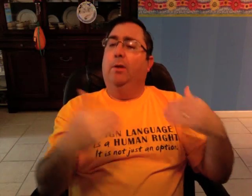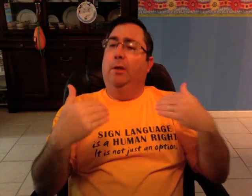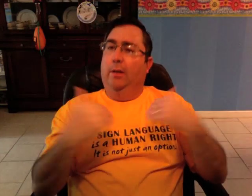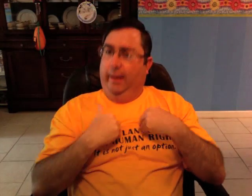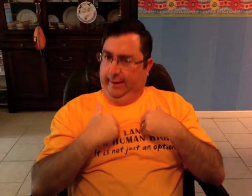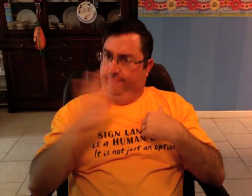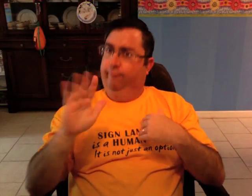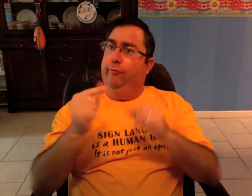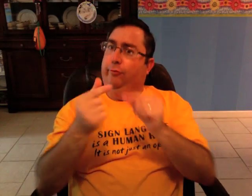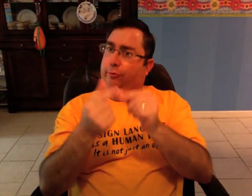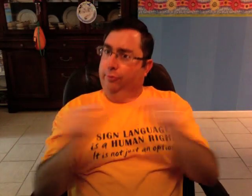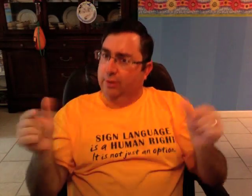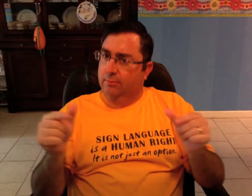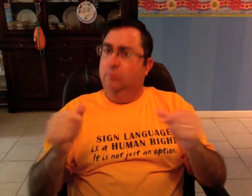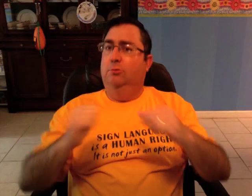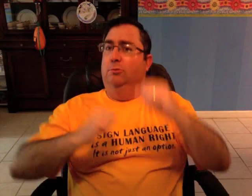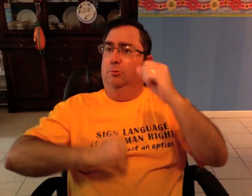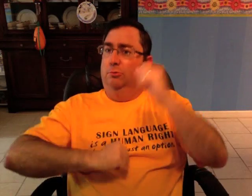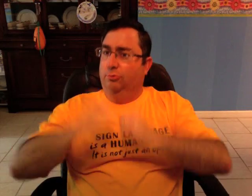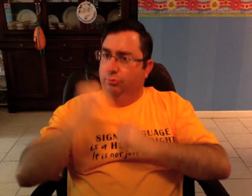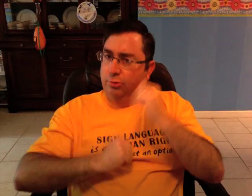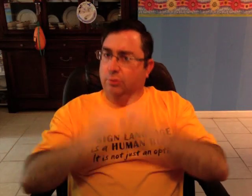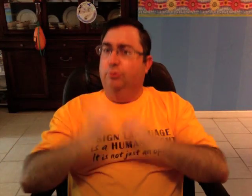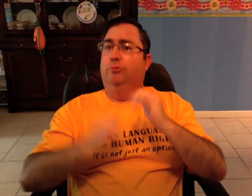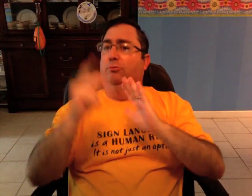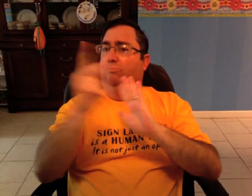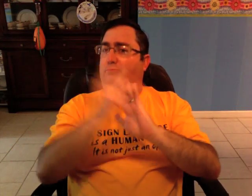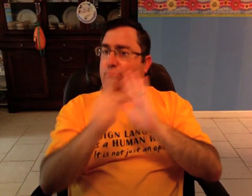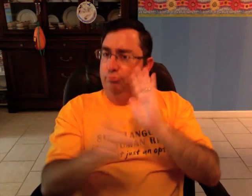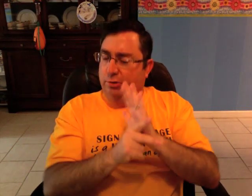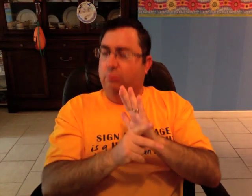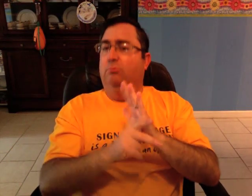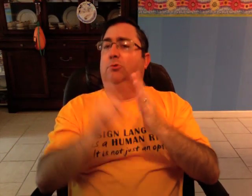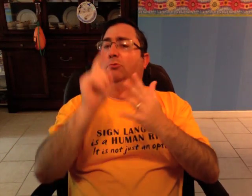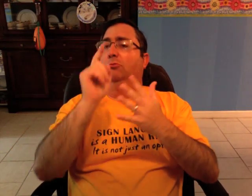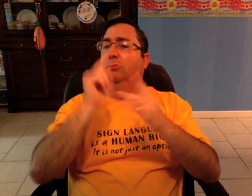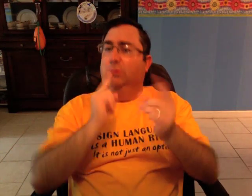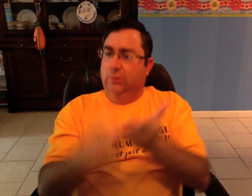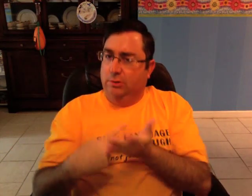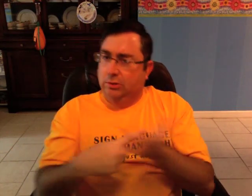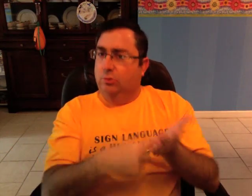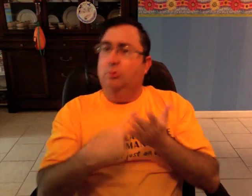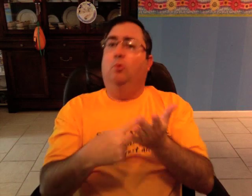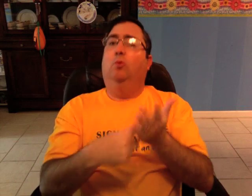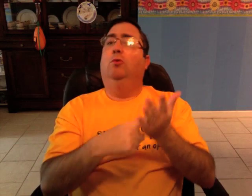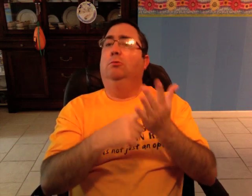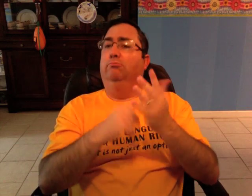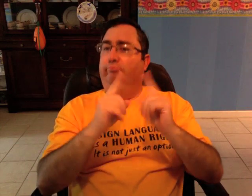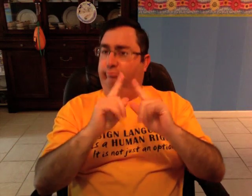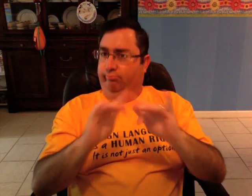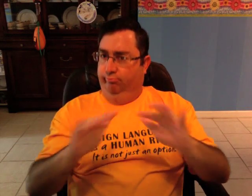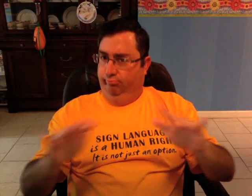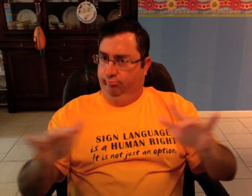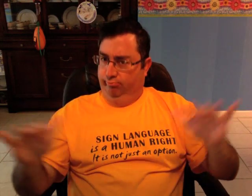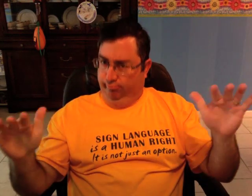has its own grammar, structures, discourse, and so forth.